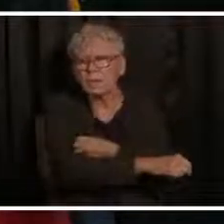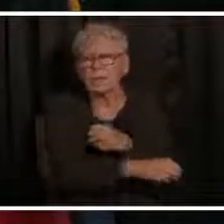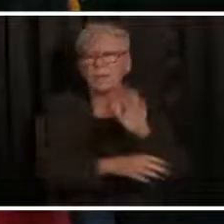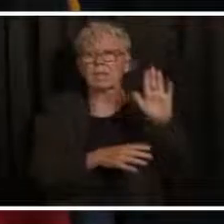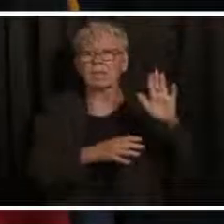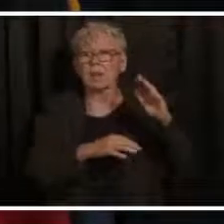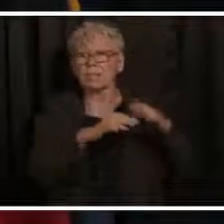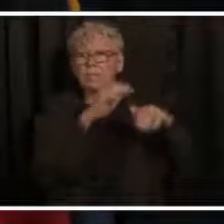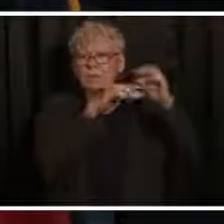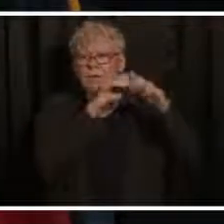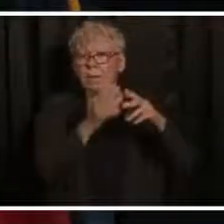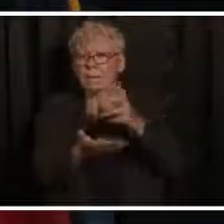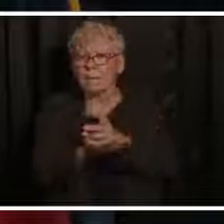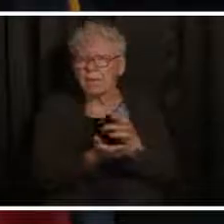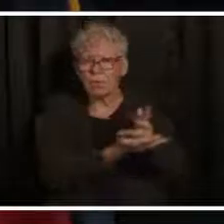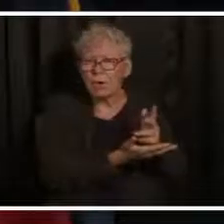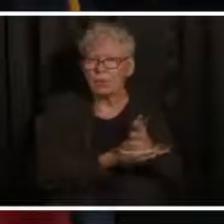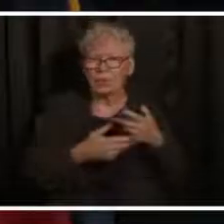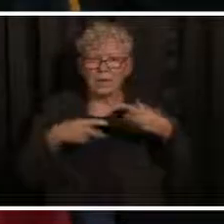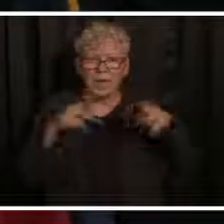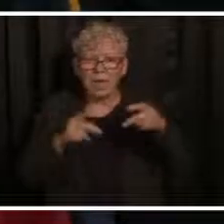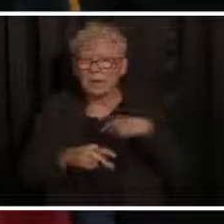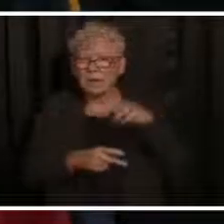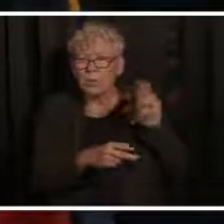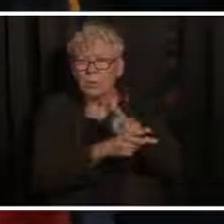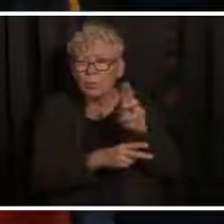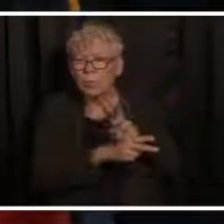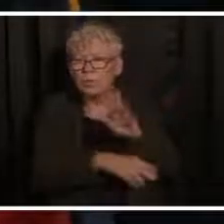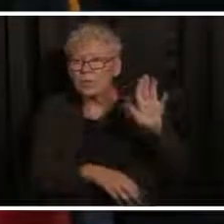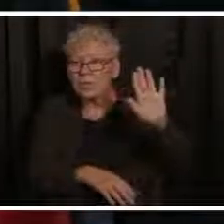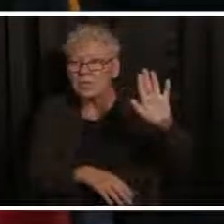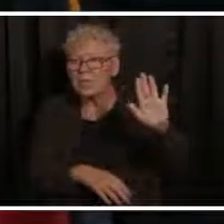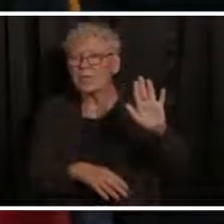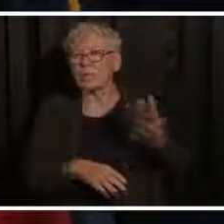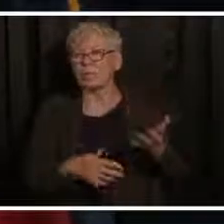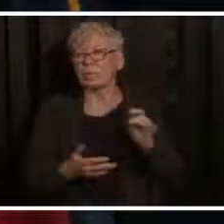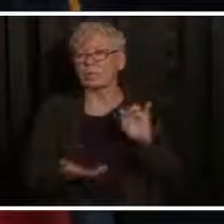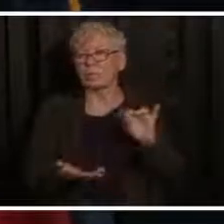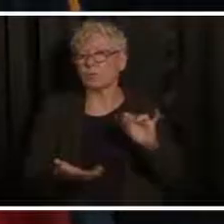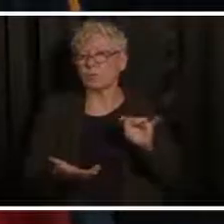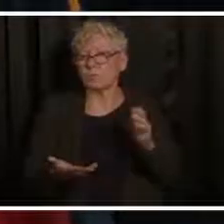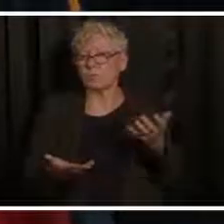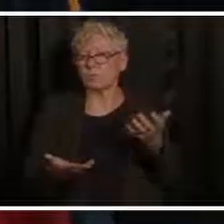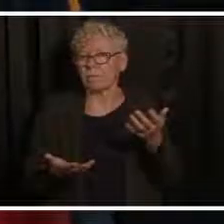parking lots. We we send the buses in the unit but they've they've sort of done. Oh, hey, Dave. Pay days off. Many many